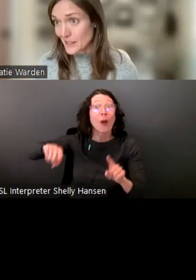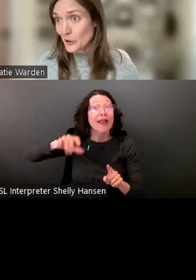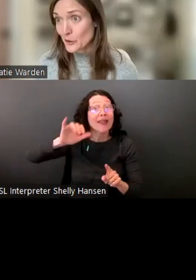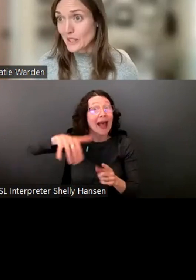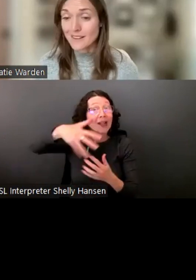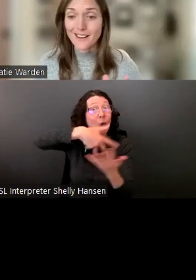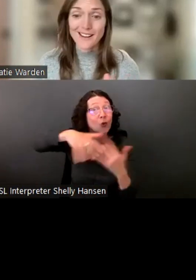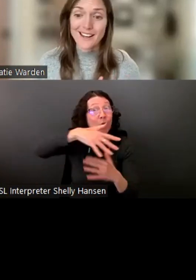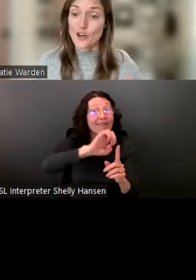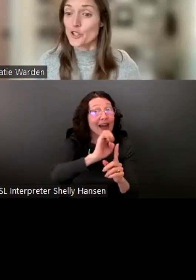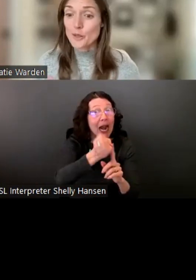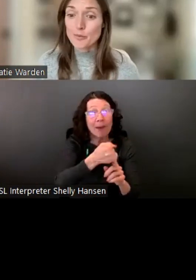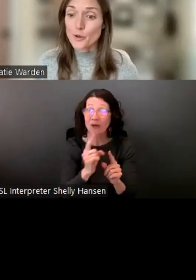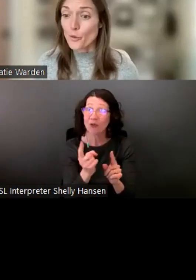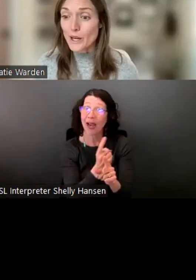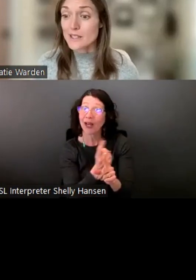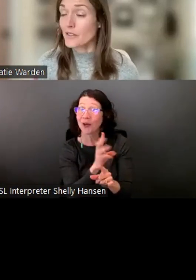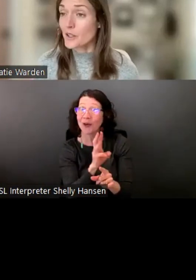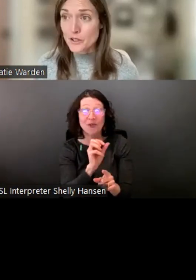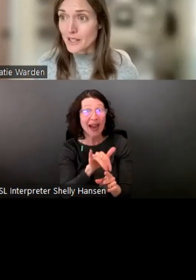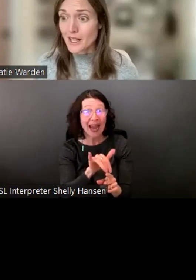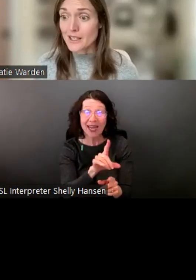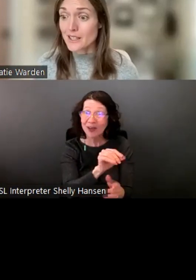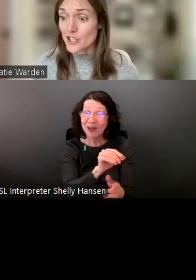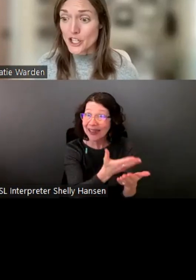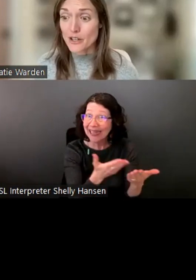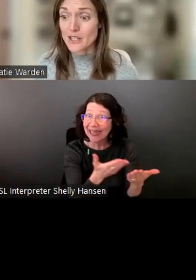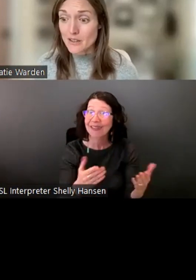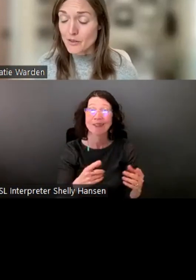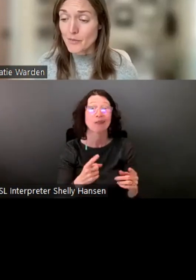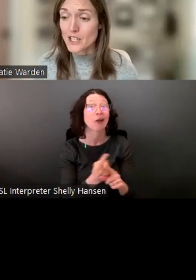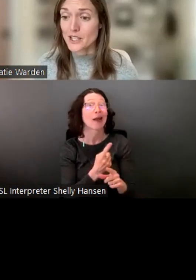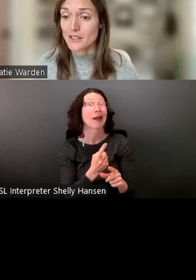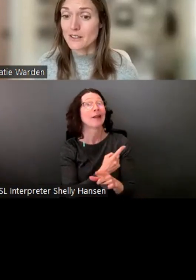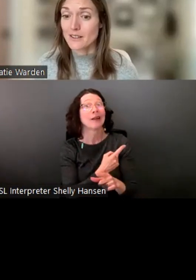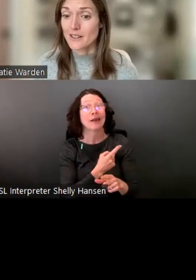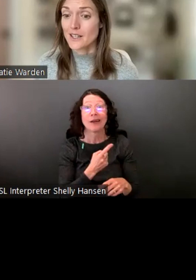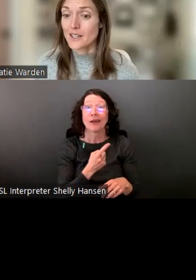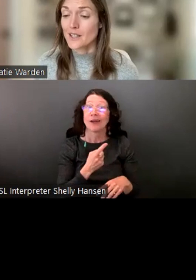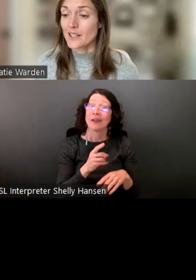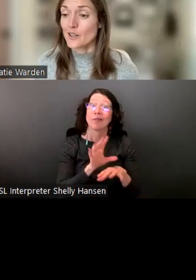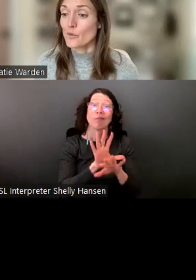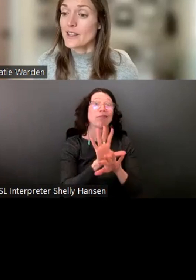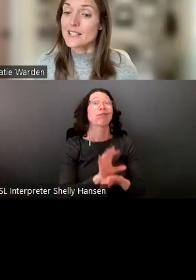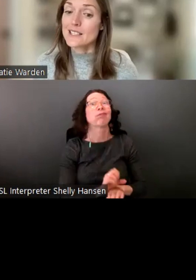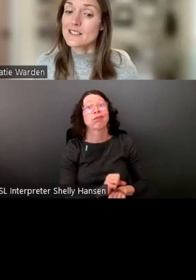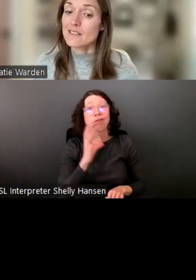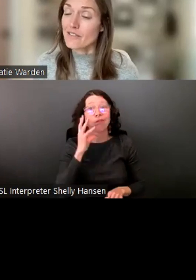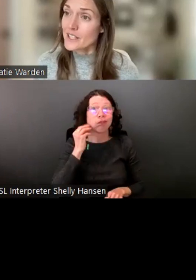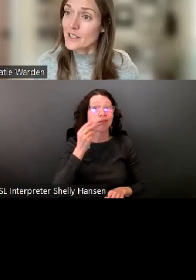including our typical ways of communicating and sharing information, when that doesn't fit